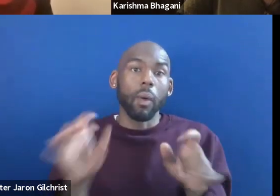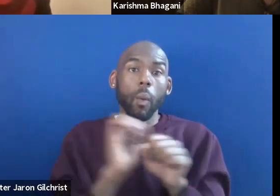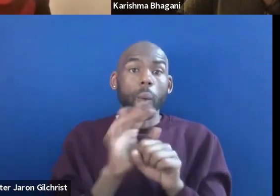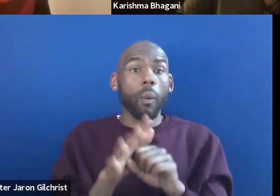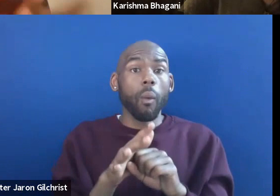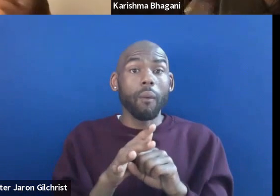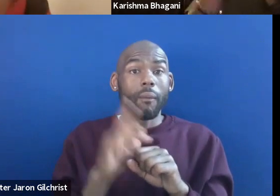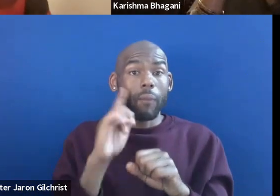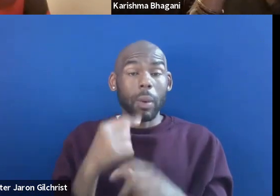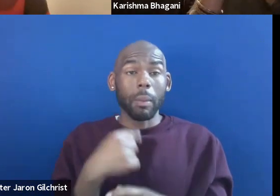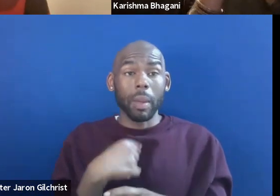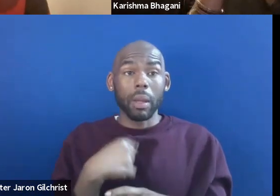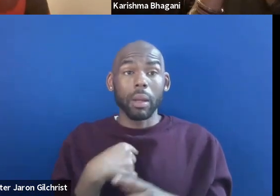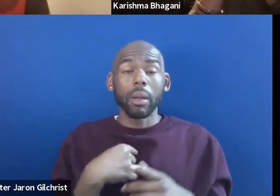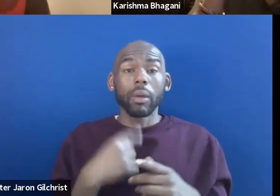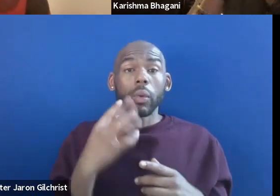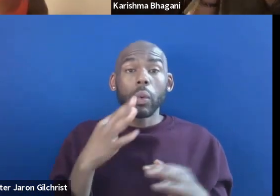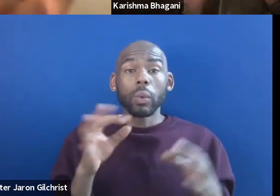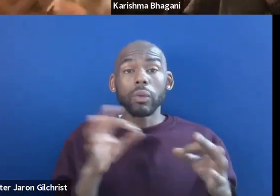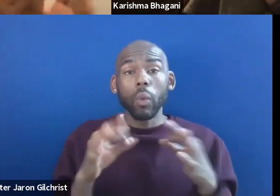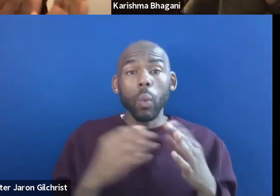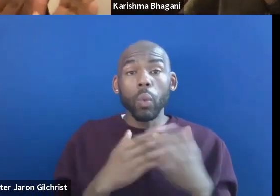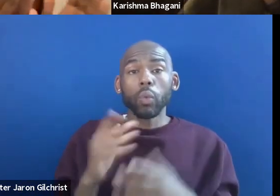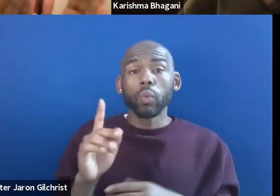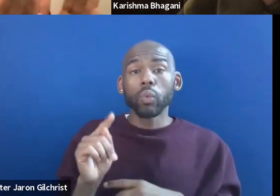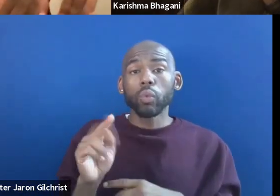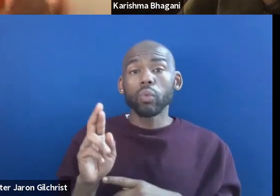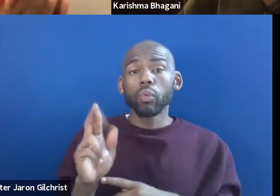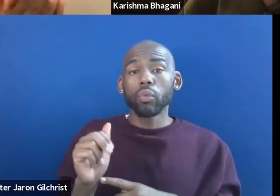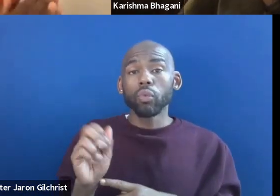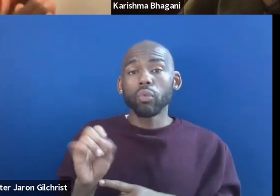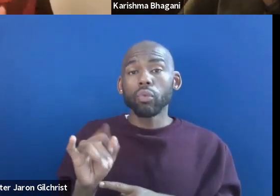I was already going through the transition. I had just finished my music journey